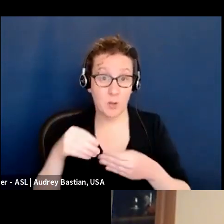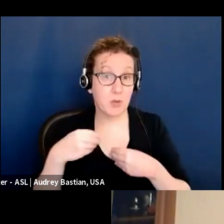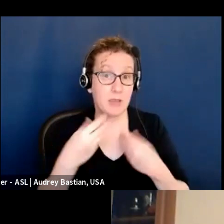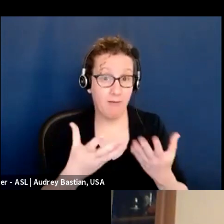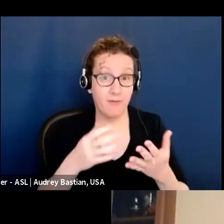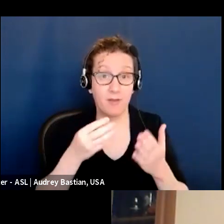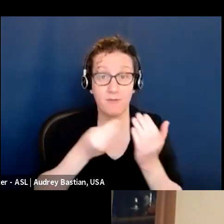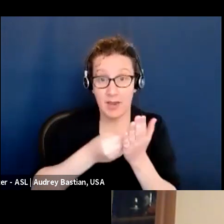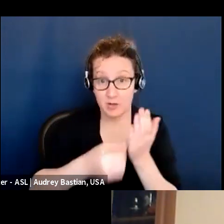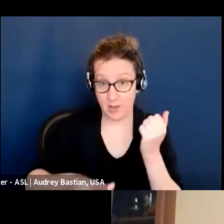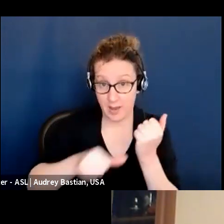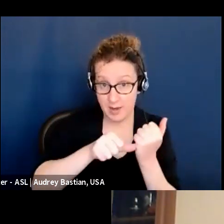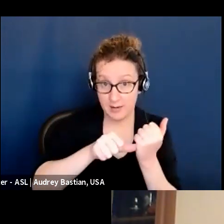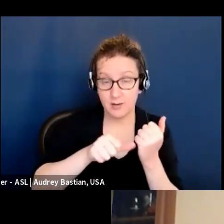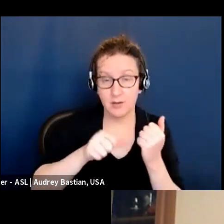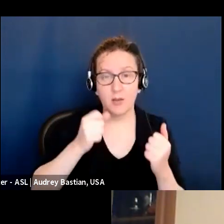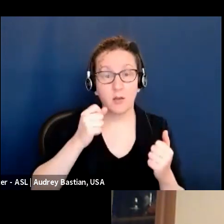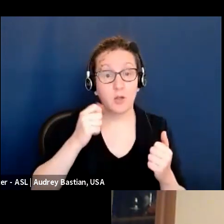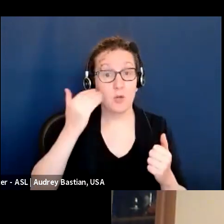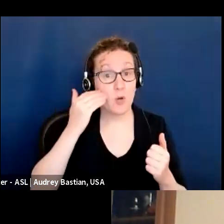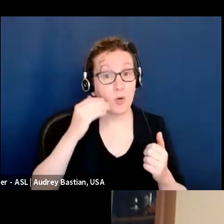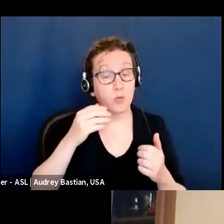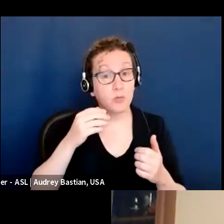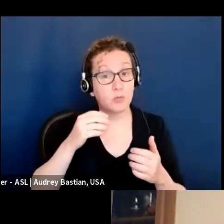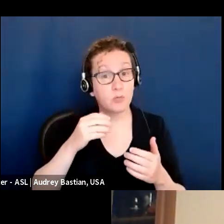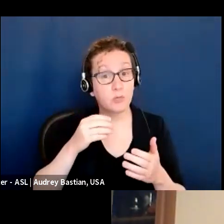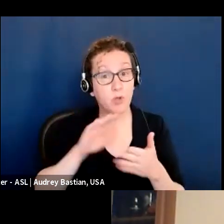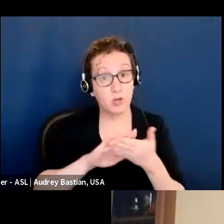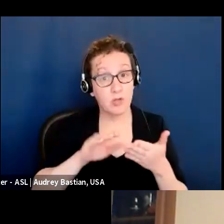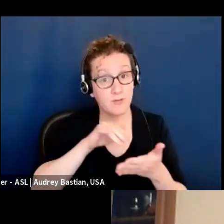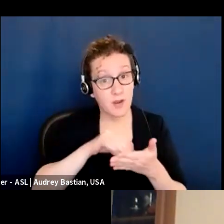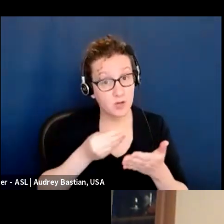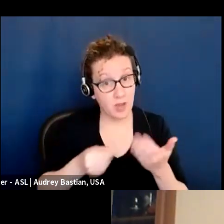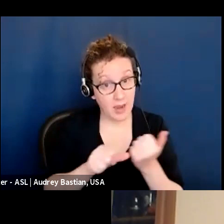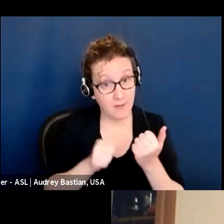And you know a college gives financial aid for study abroad when the credits are transferable